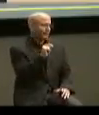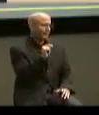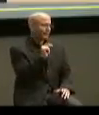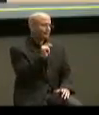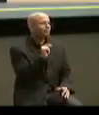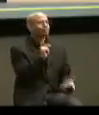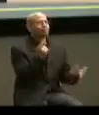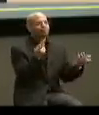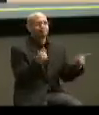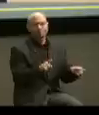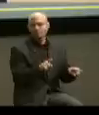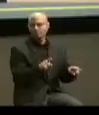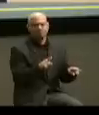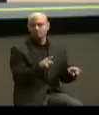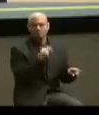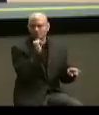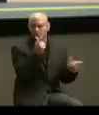YOU AND I BOTH KNOW DIETS COME AND GO.